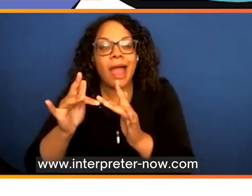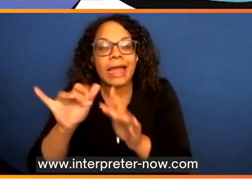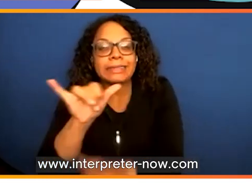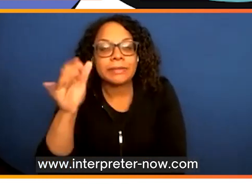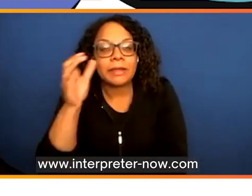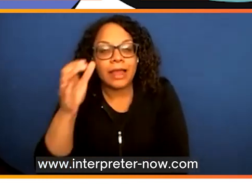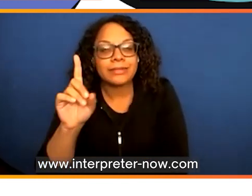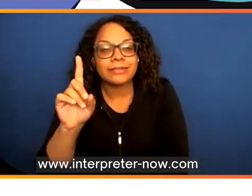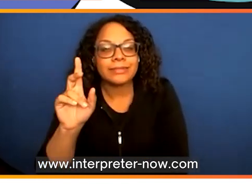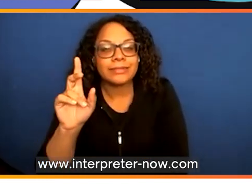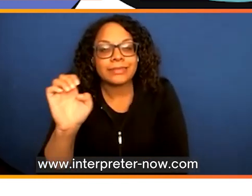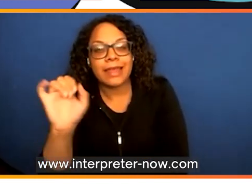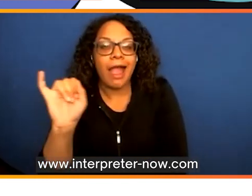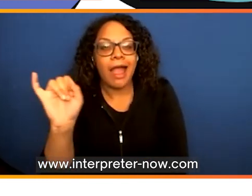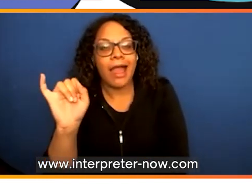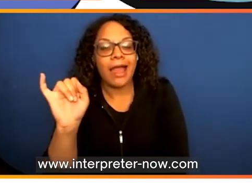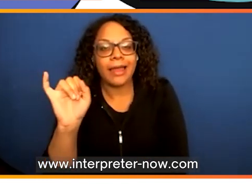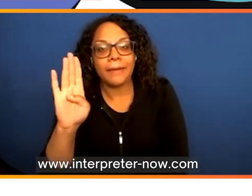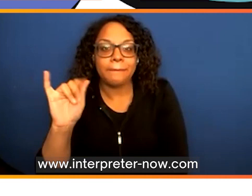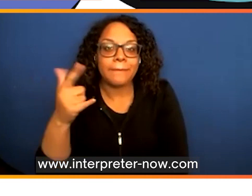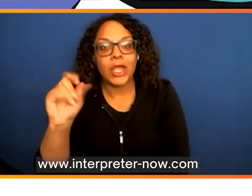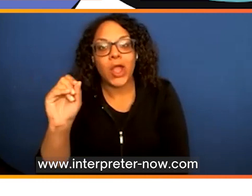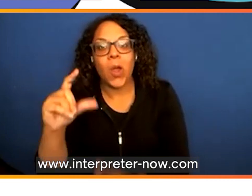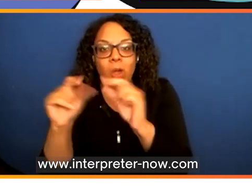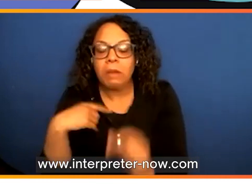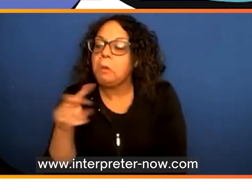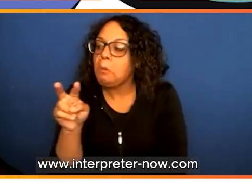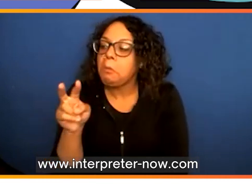up to our group when I at AWS, and we thought it was a great idea. So we just reswizzled